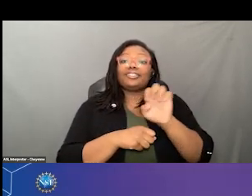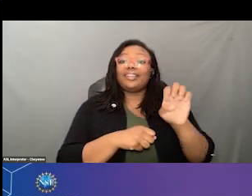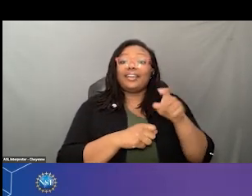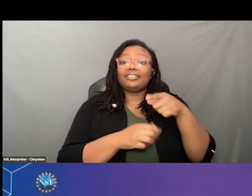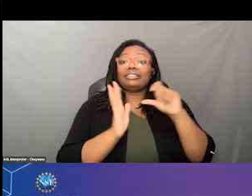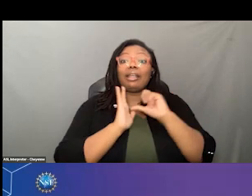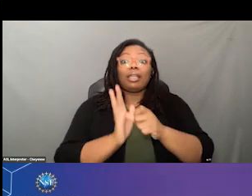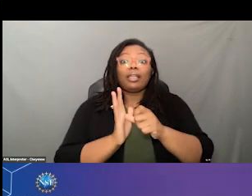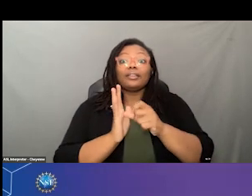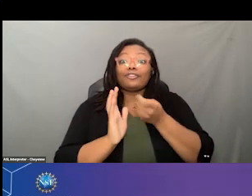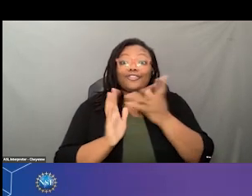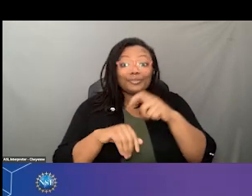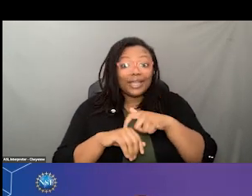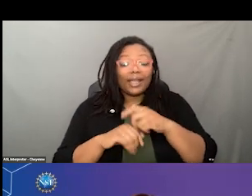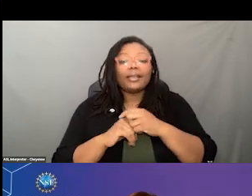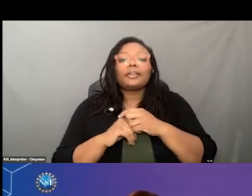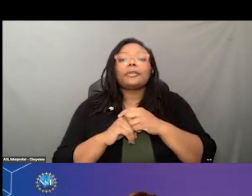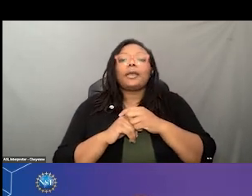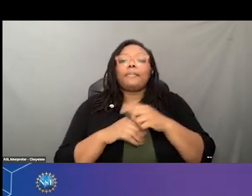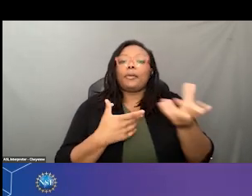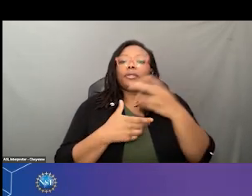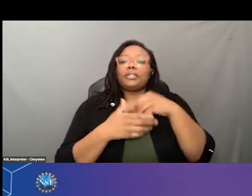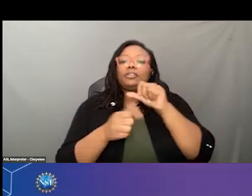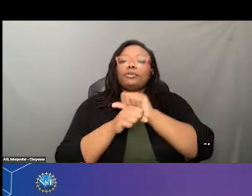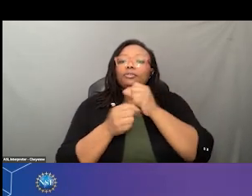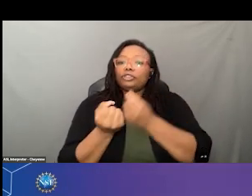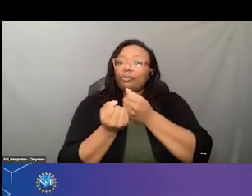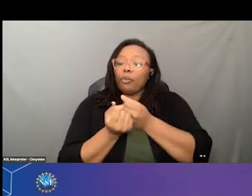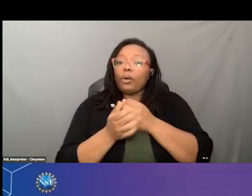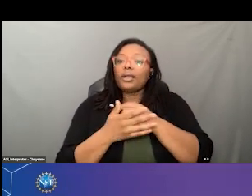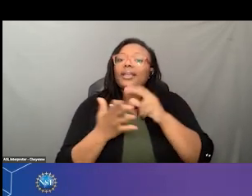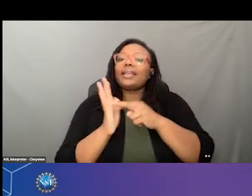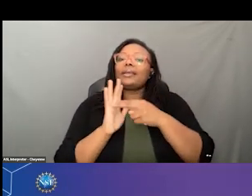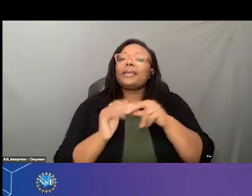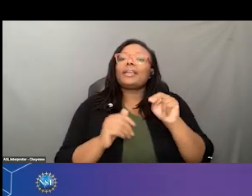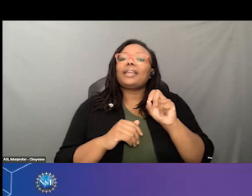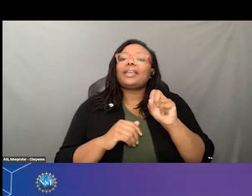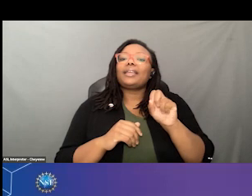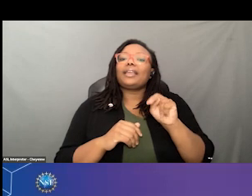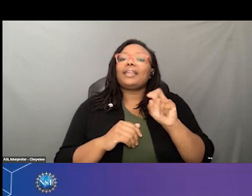and she emphasized quite a few times about participant support. Participant support is like NFS baby.